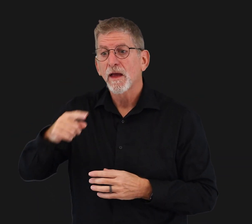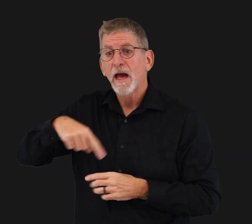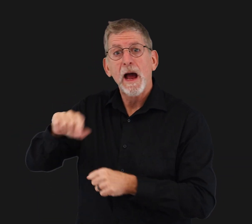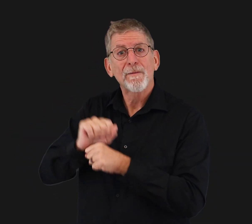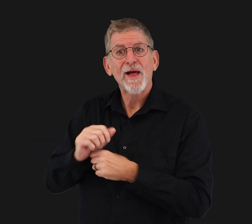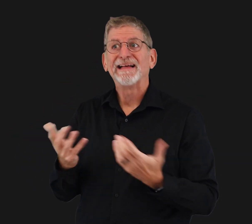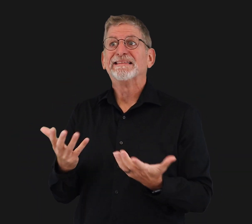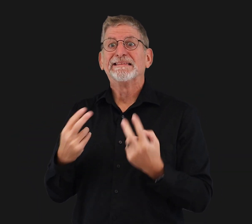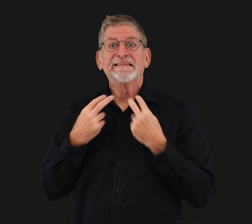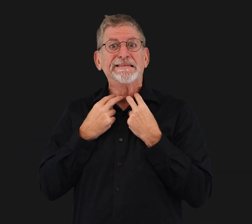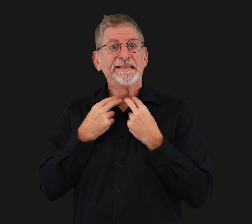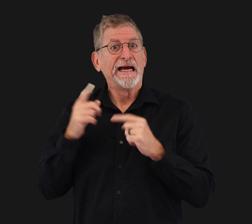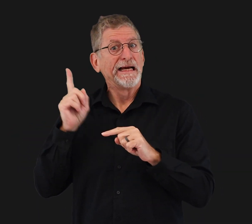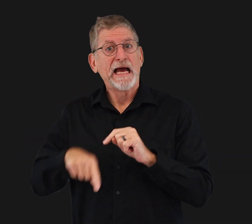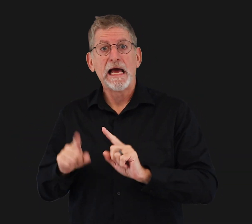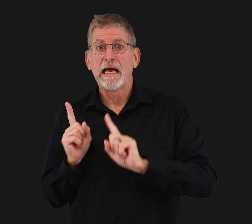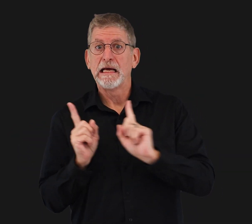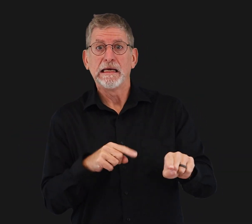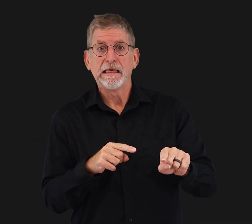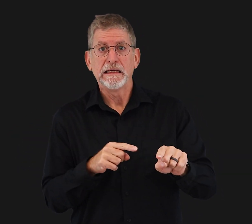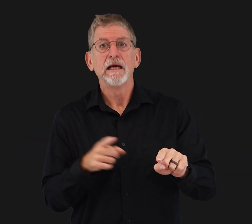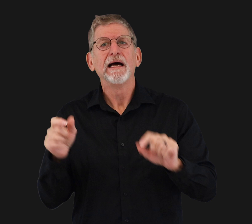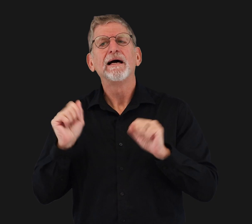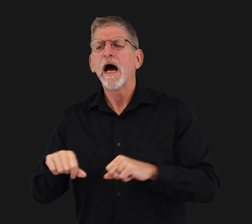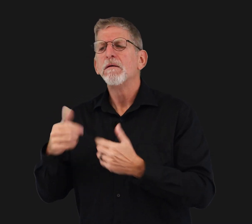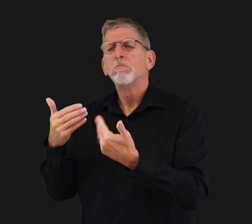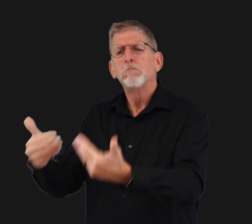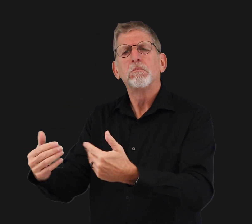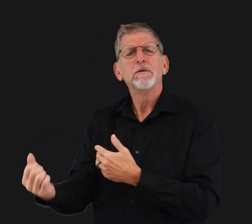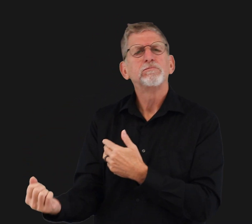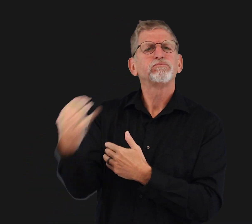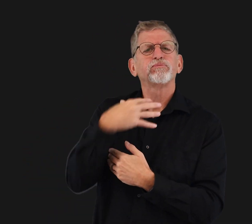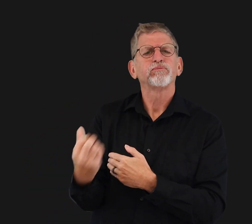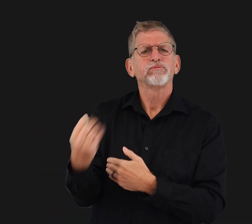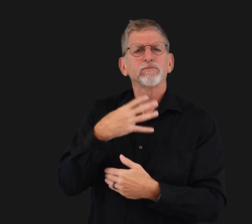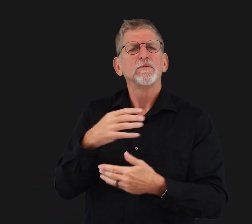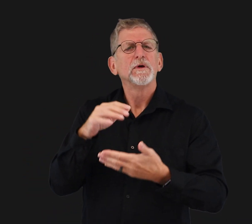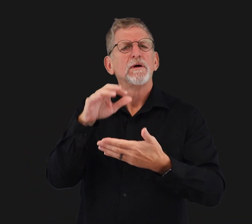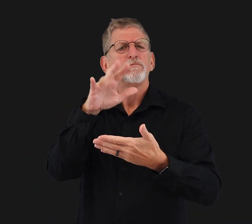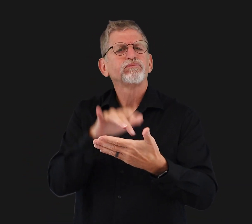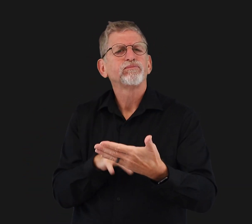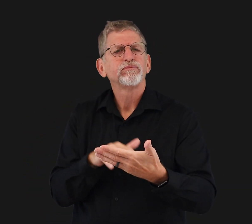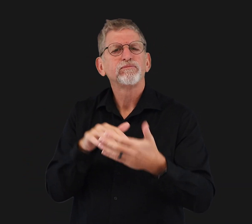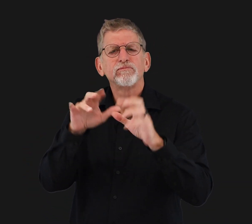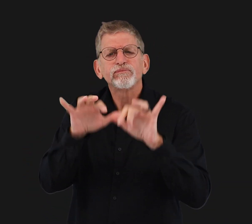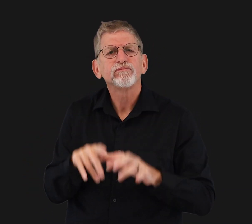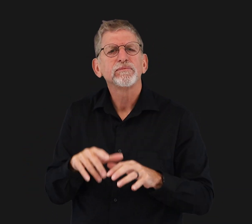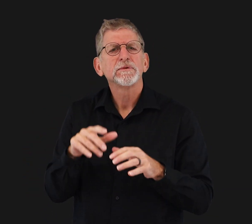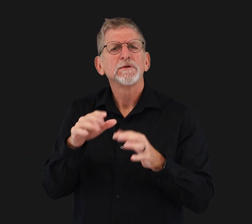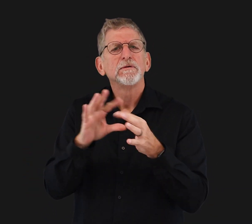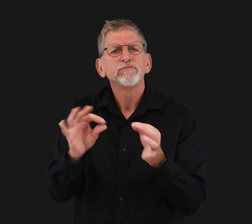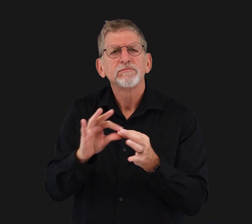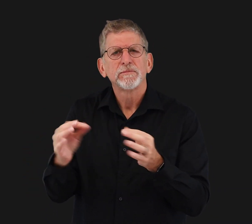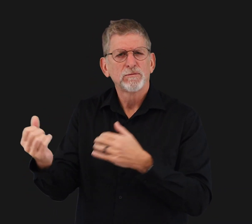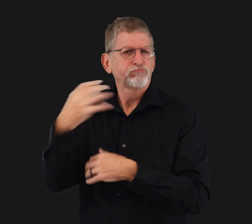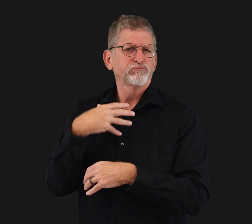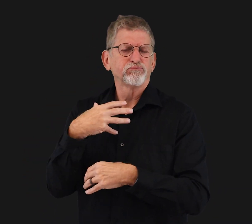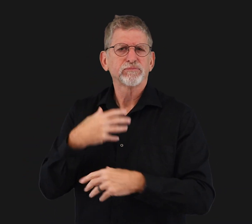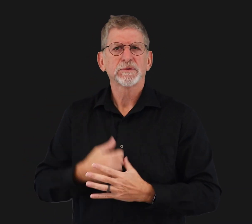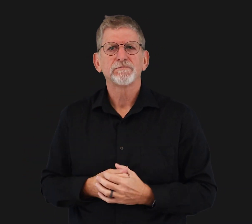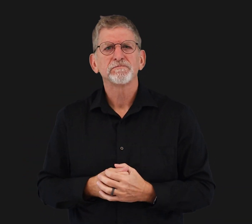Employees who were unable to attend were able to submit written comments.